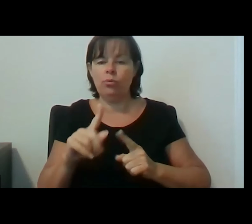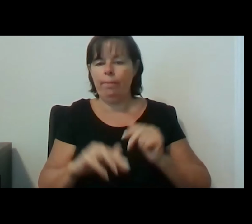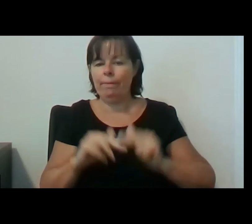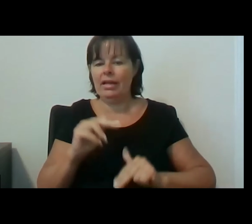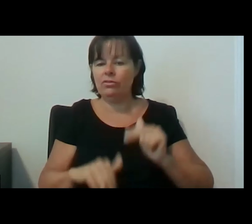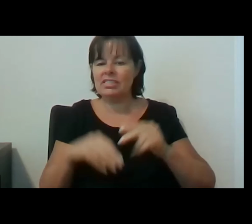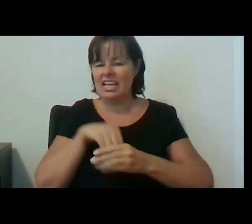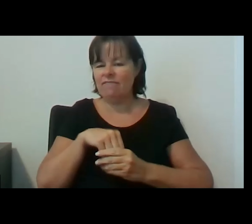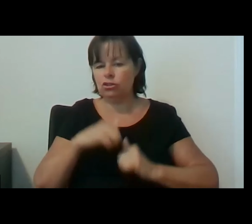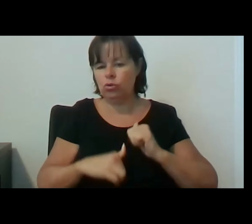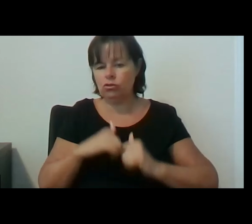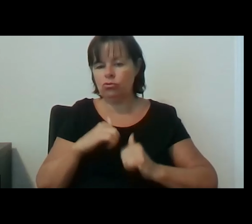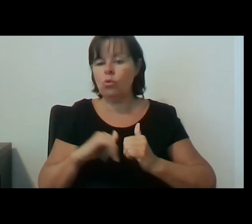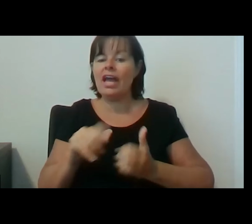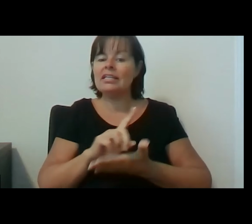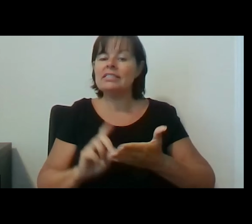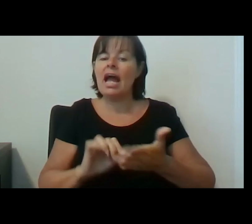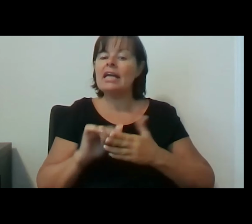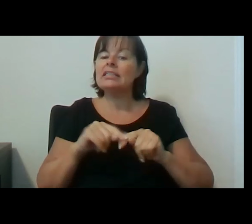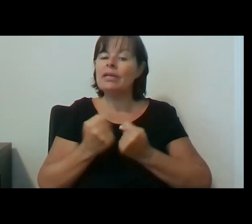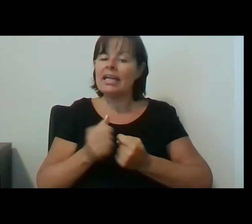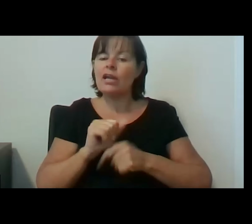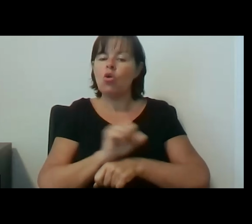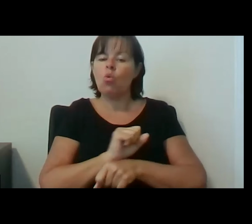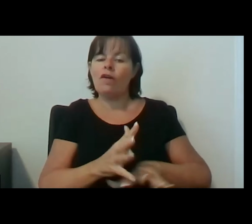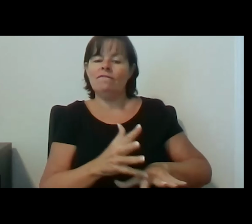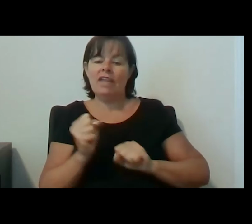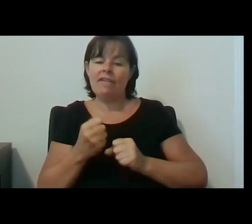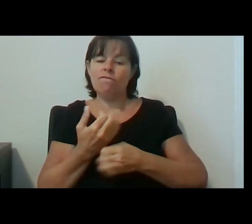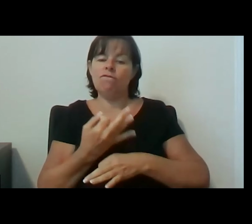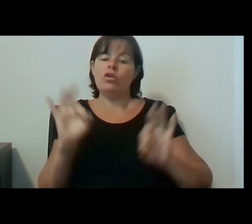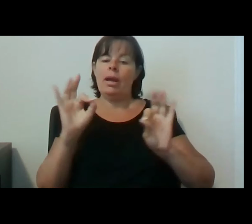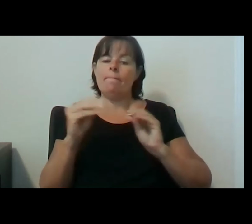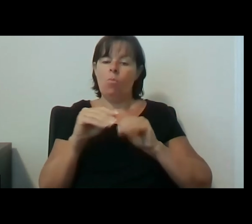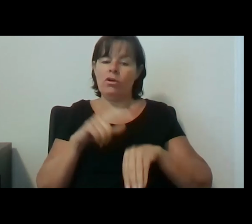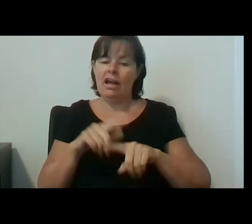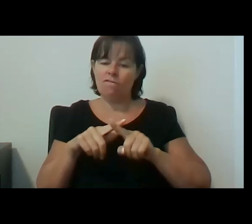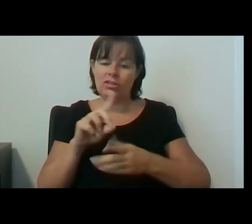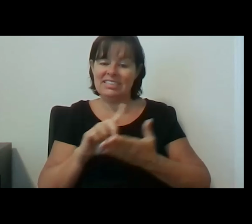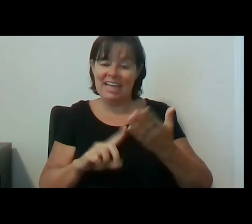quicker and free up more time to do more design thinking so the next one will be much more